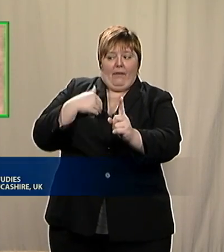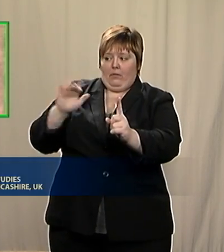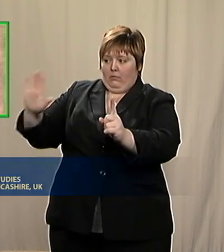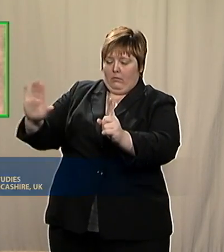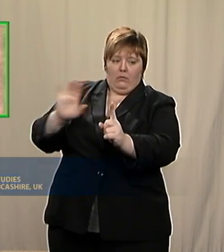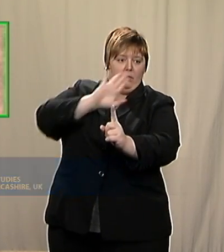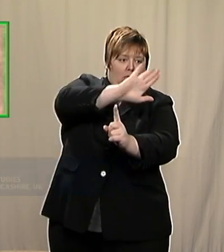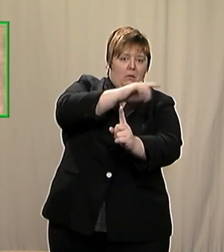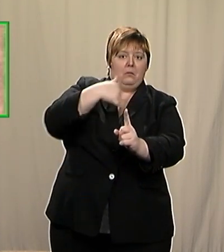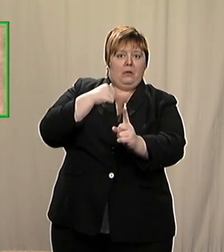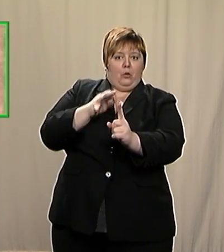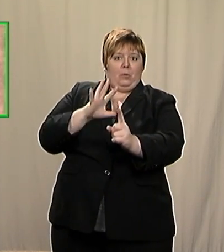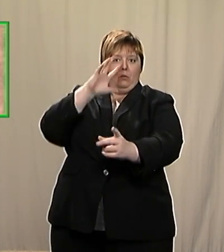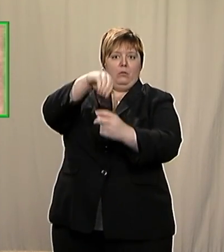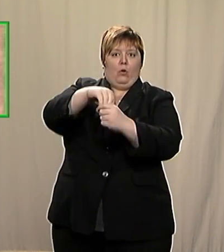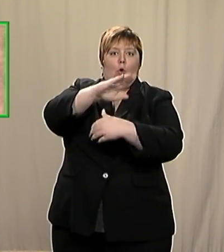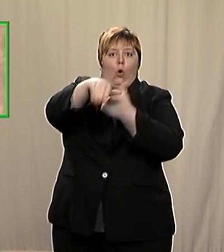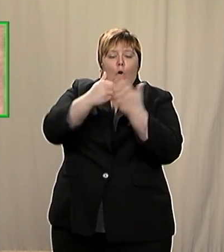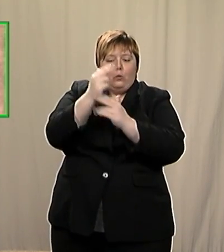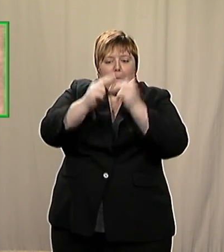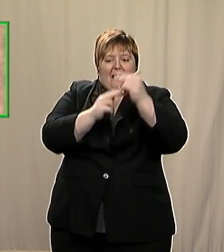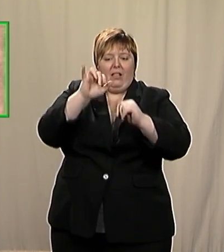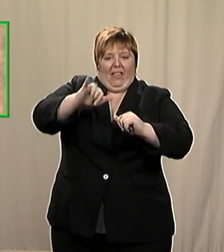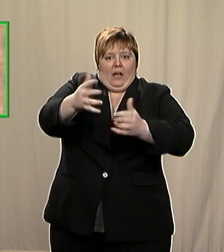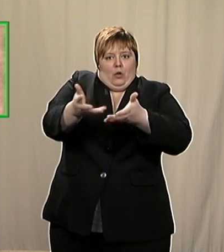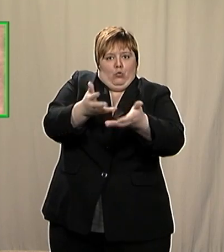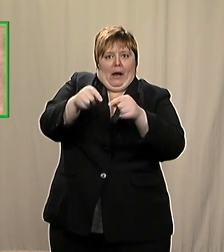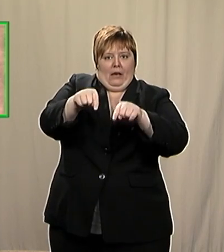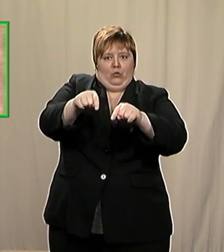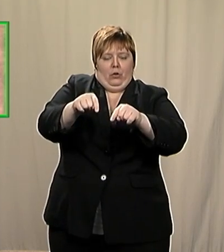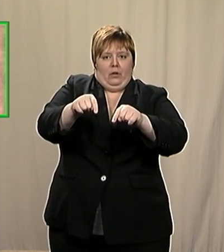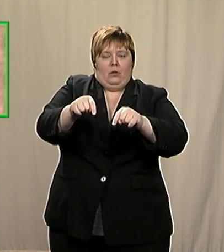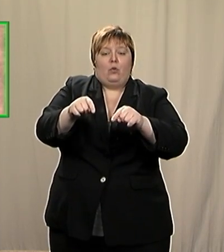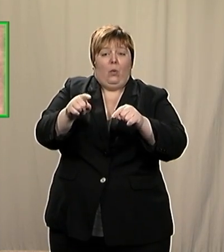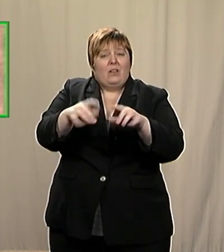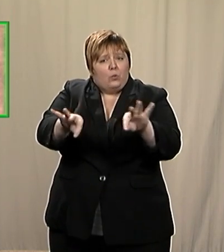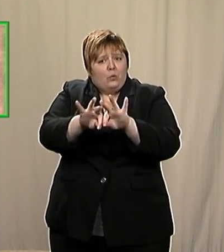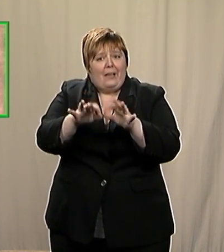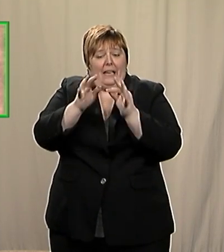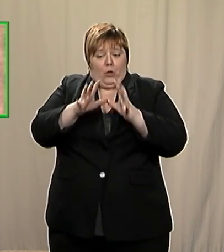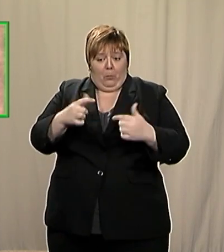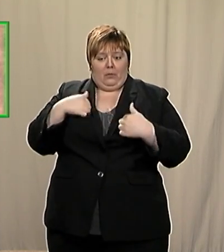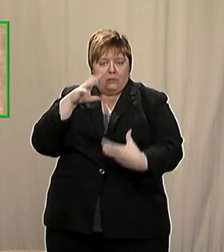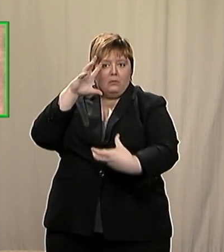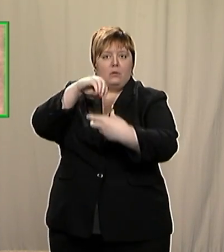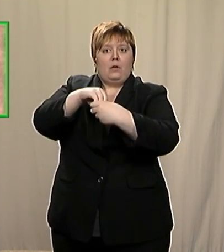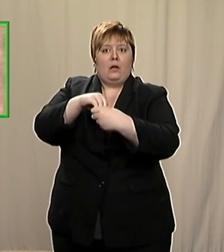by the two participants along with the interpreter. And that's a crucial point. That the interpreter is there present,